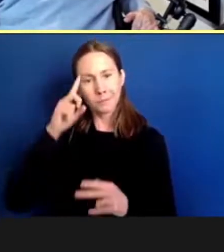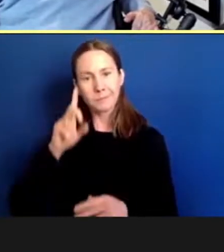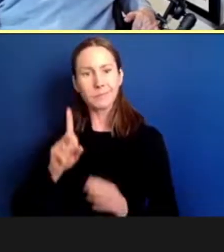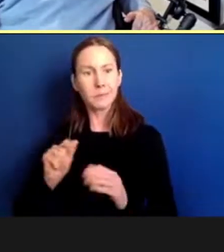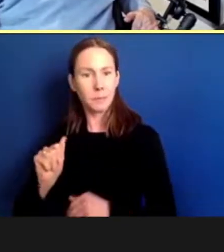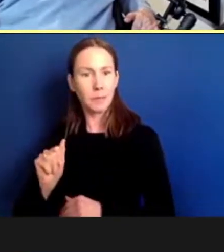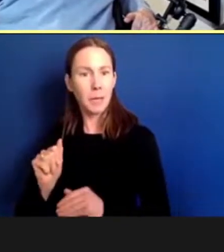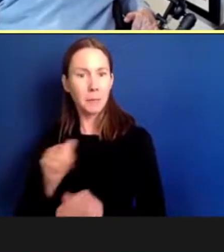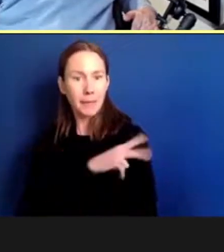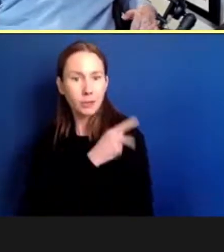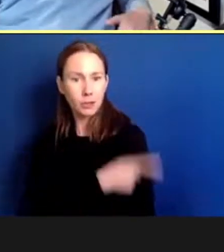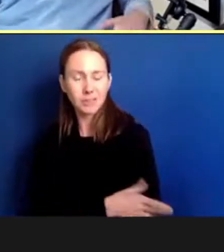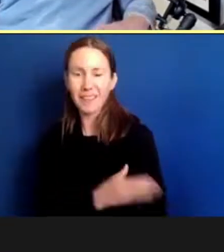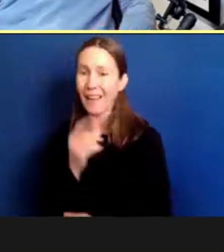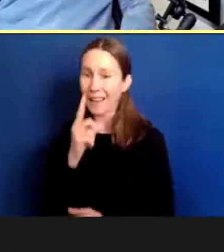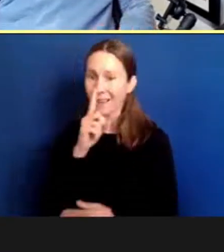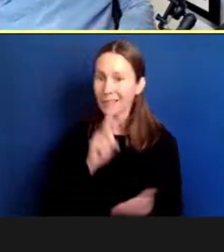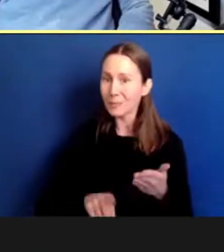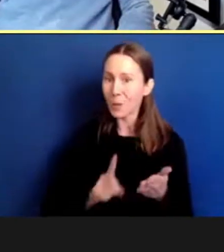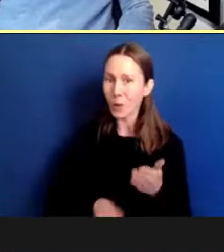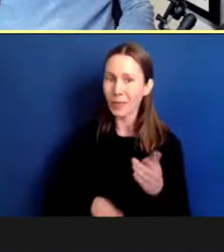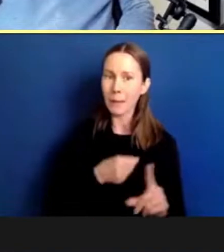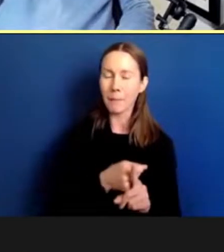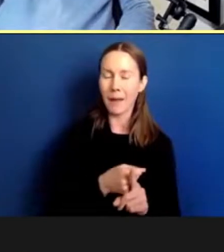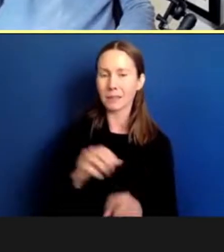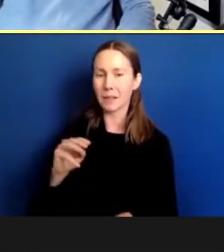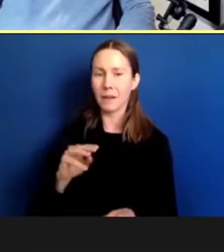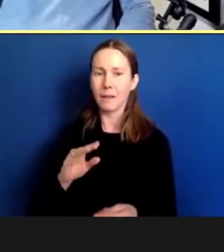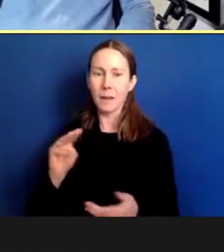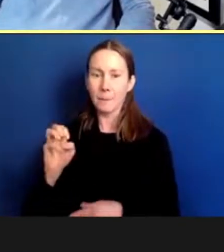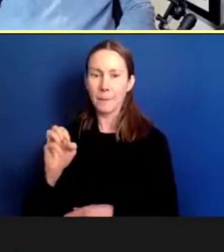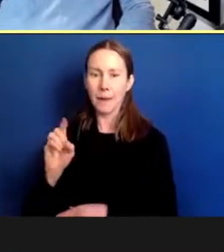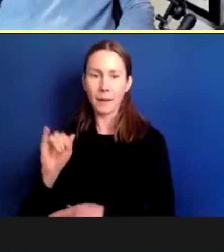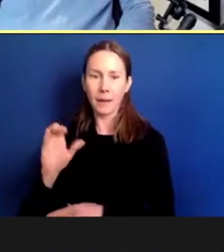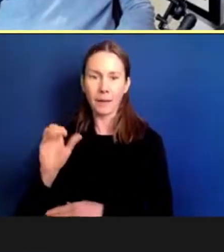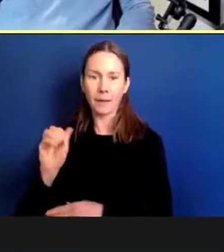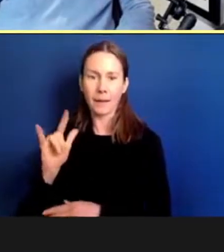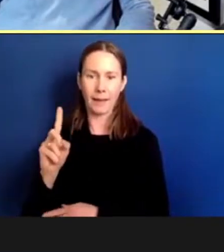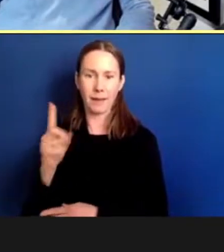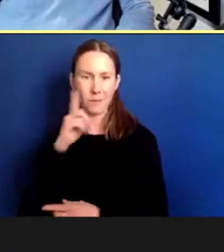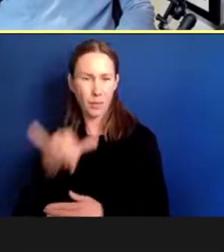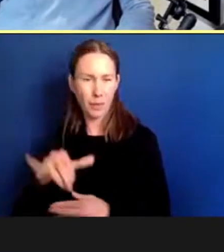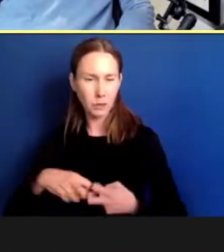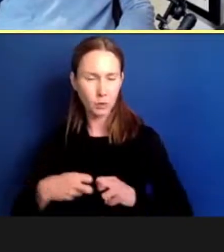impact of Medicaid on the issue, and discussed the concept of medically underserved populations.